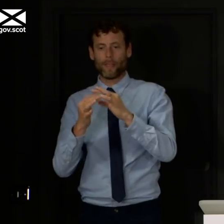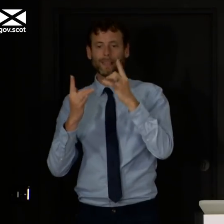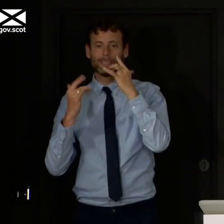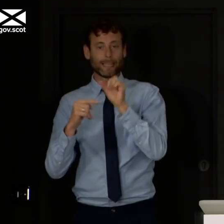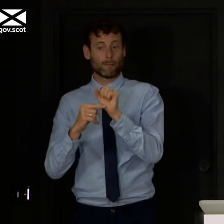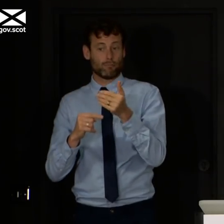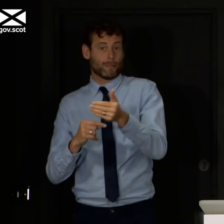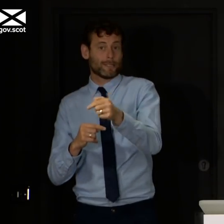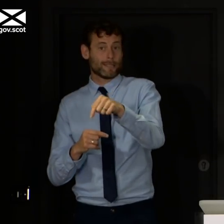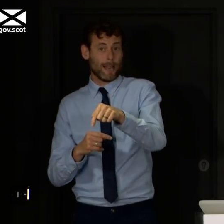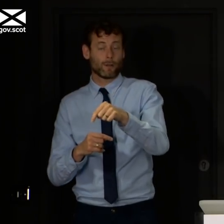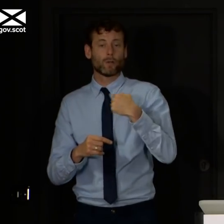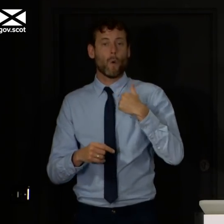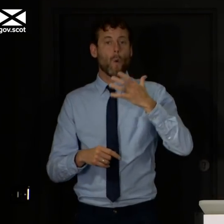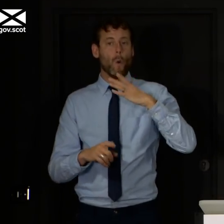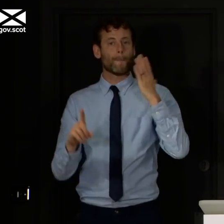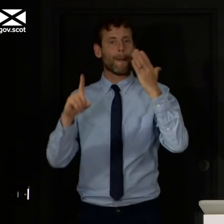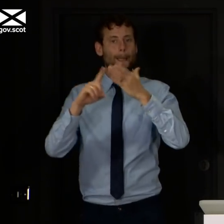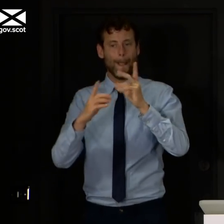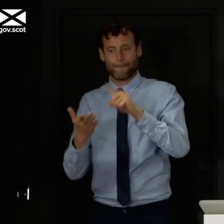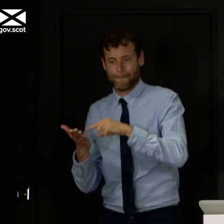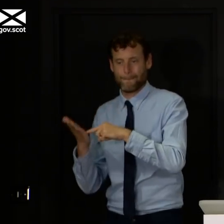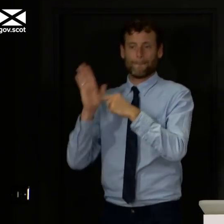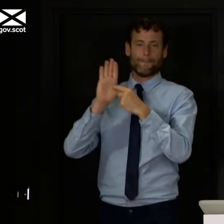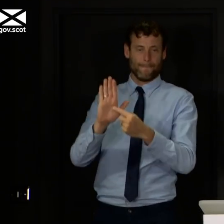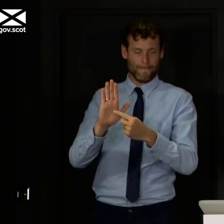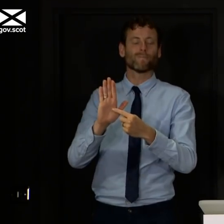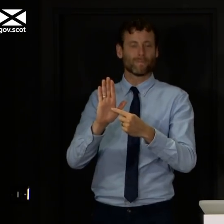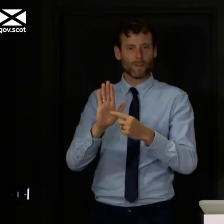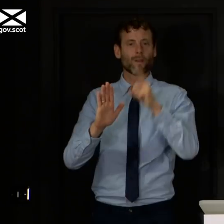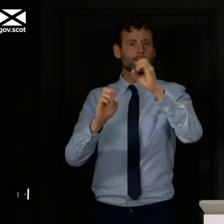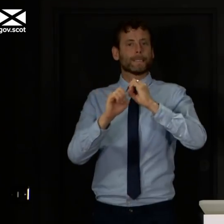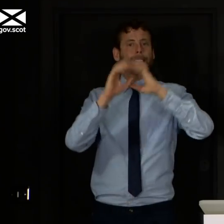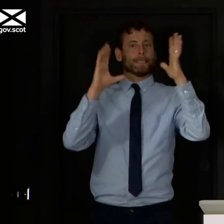I cannot give an absolute guarantee on this yet , because we are still doing final quality